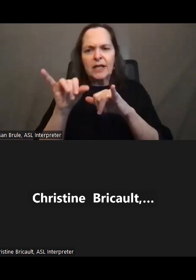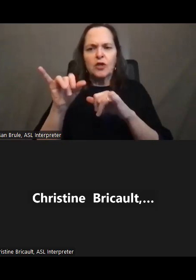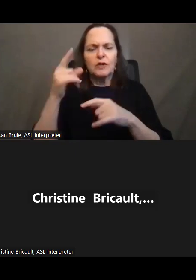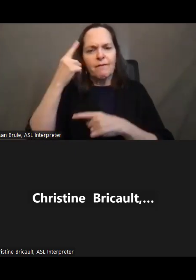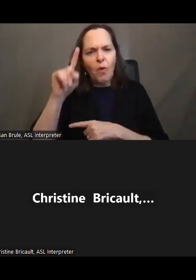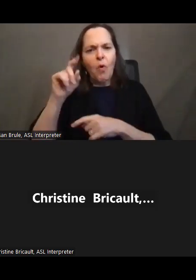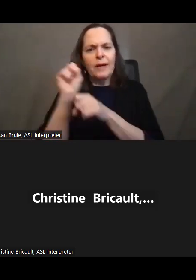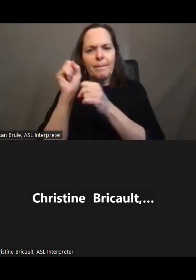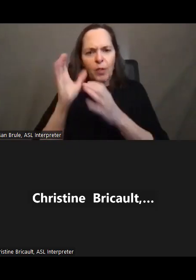You know, we did that scenario where we had that intersection between an accommodation request and performance feedback.